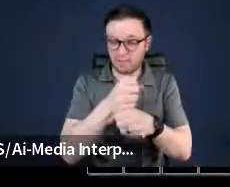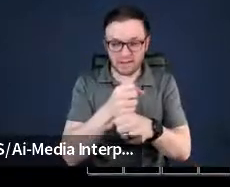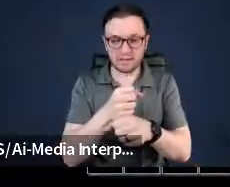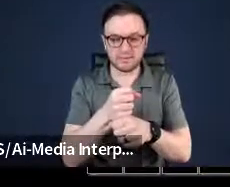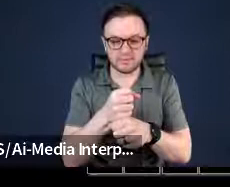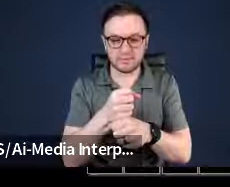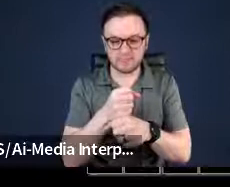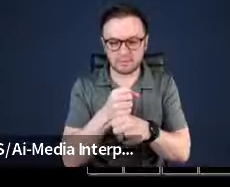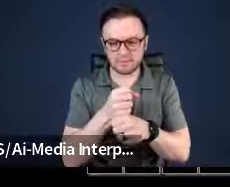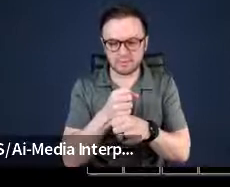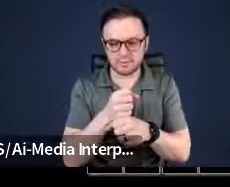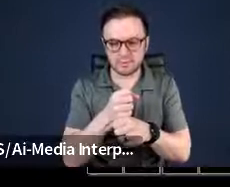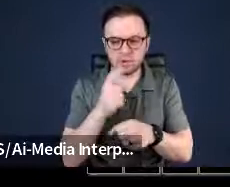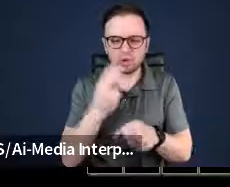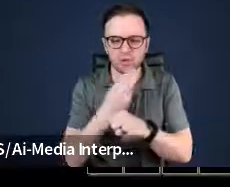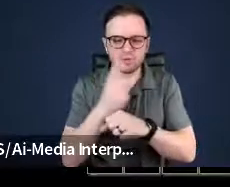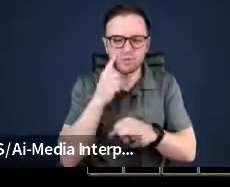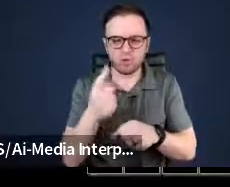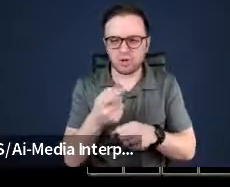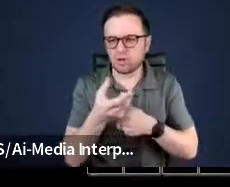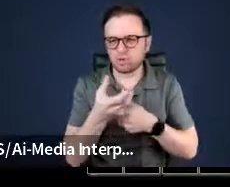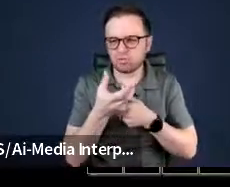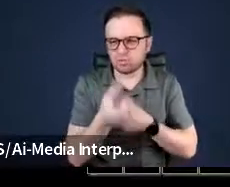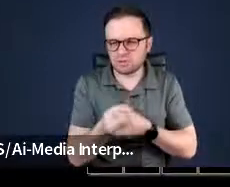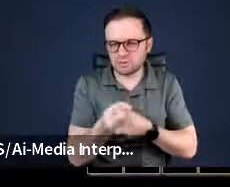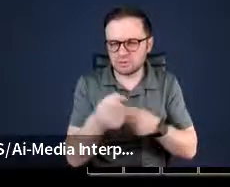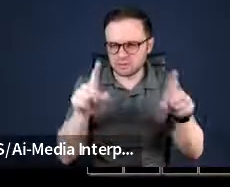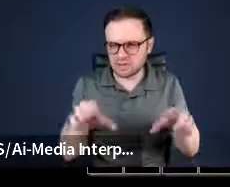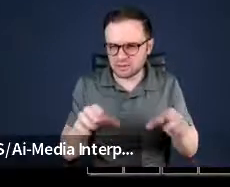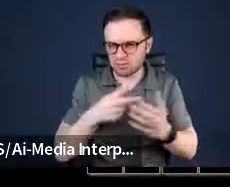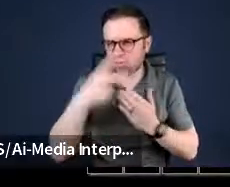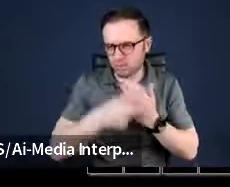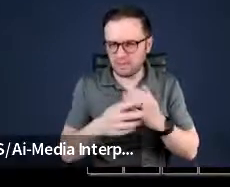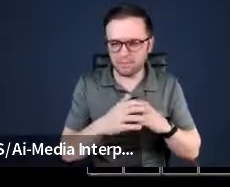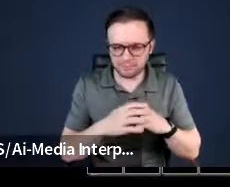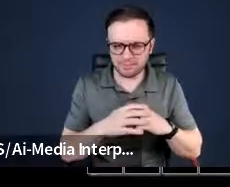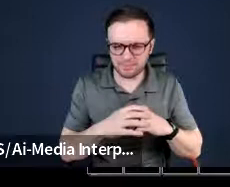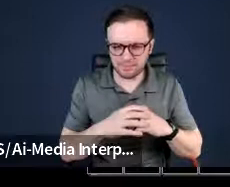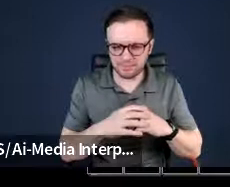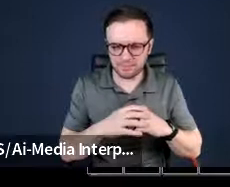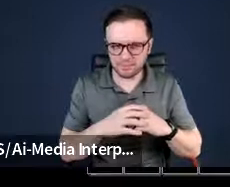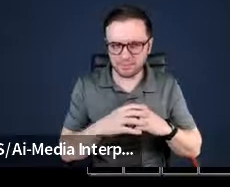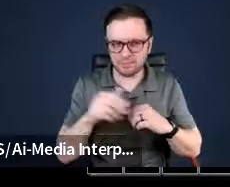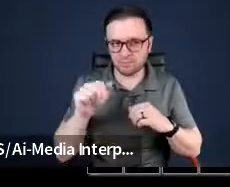This is a testing tool that the federal government created , you can use it to test a program,